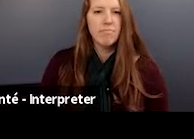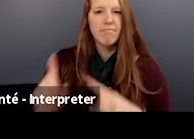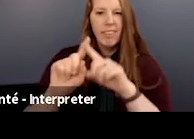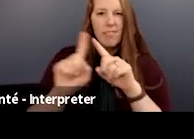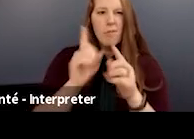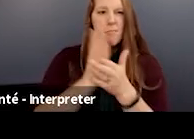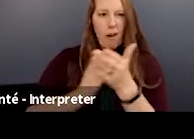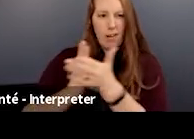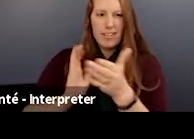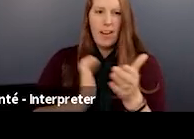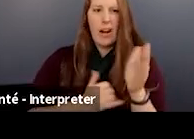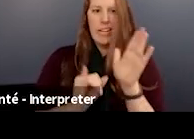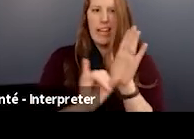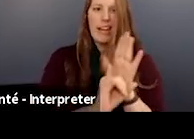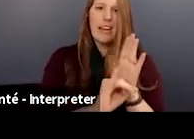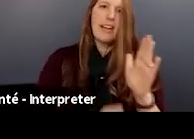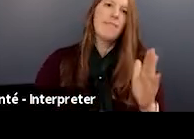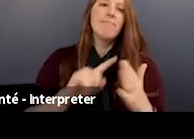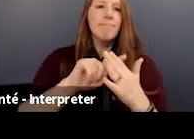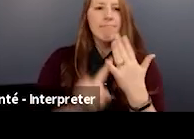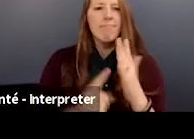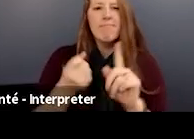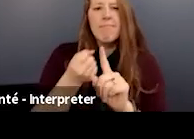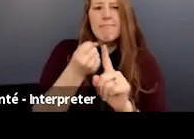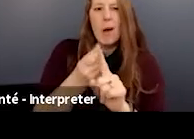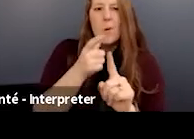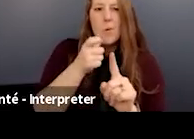Intersectionality is also a way that people can experience different,